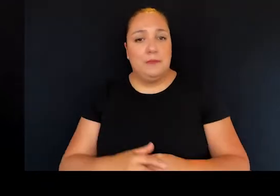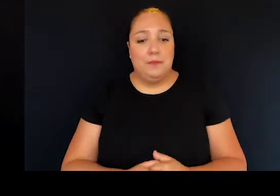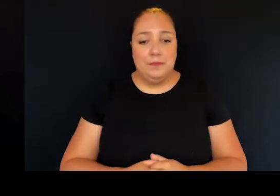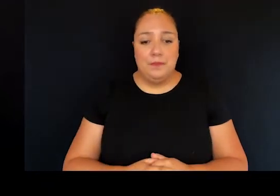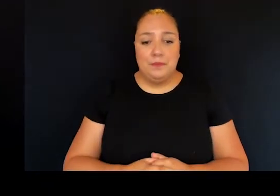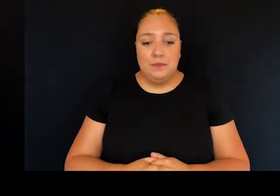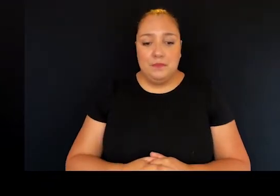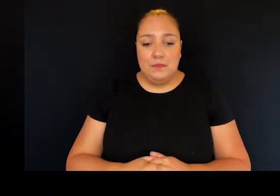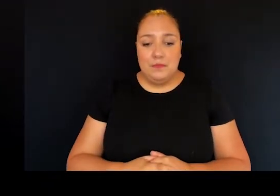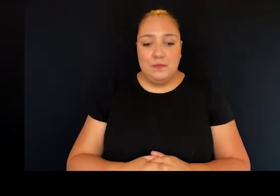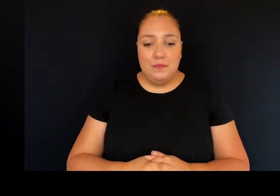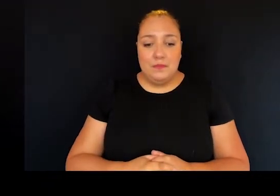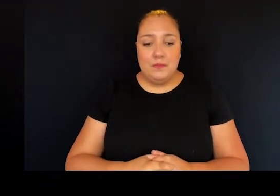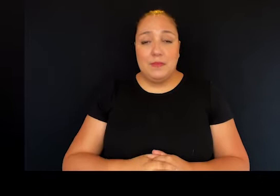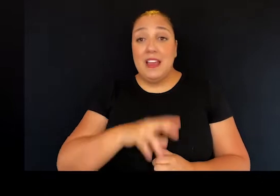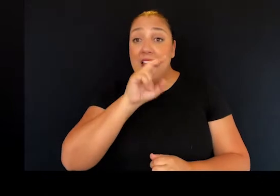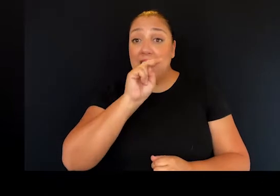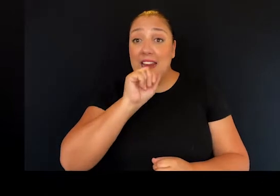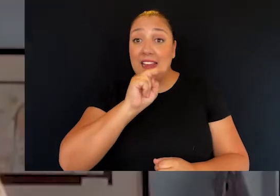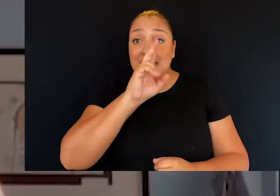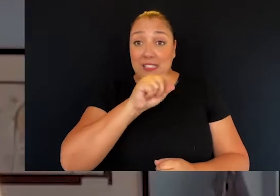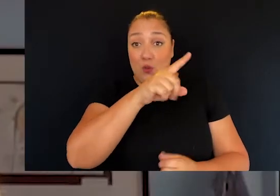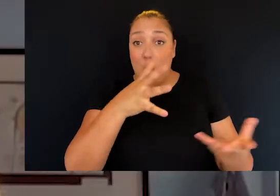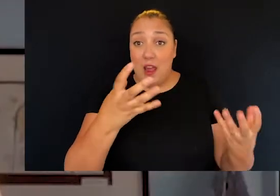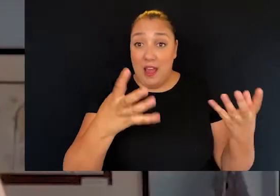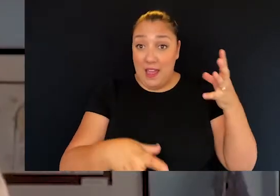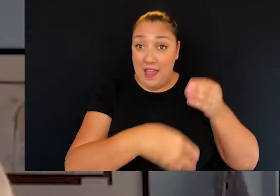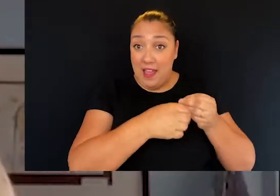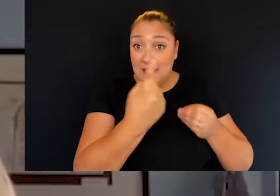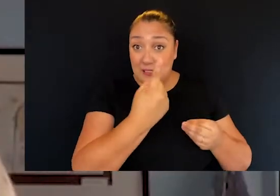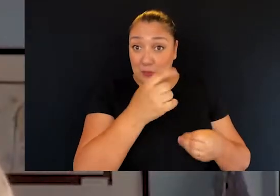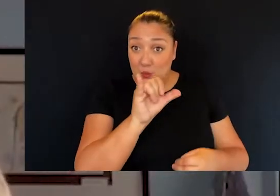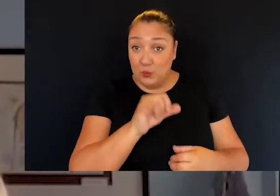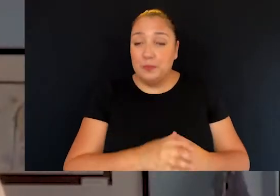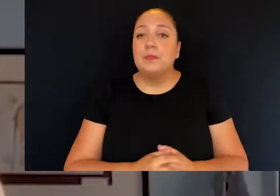And Nancy, do you have anything that you'd like to add to that? You know, we have to stop and think about the person